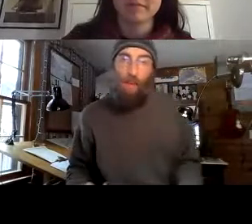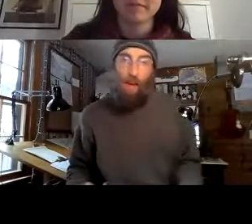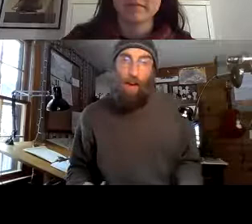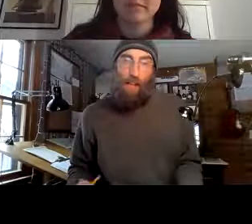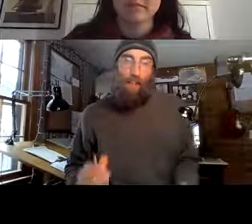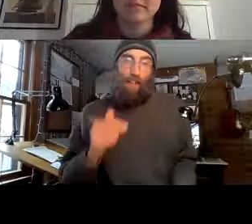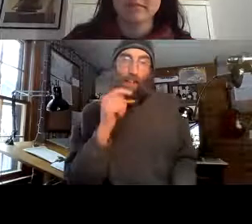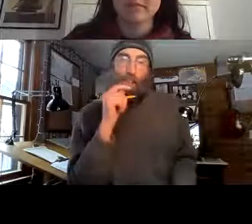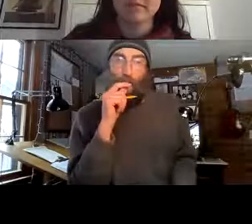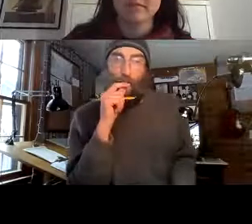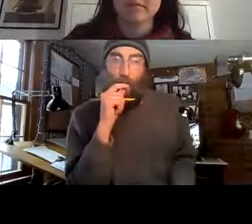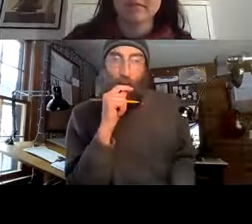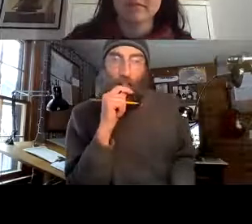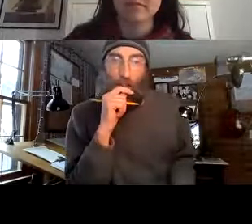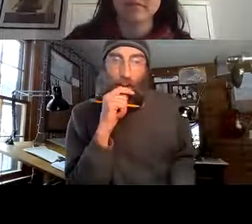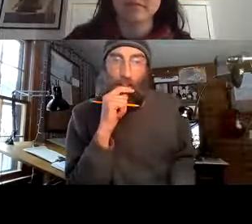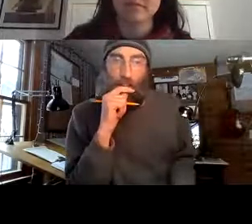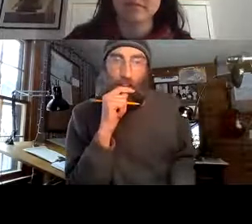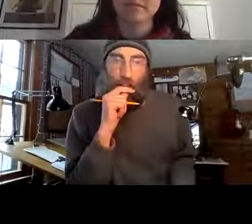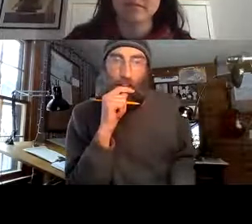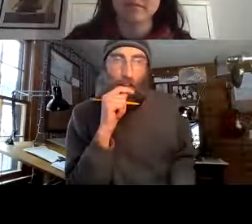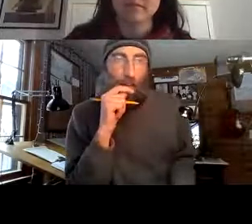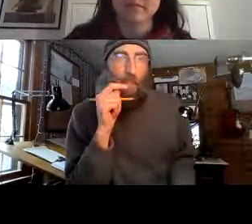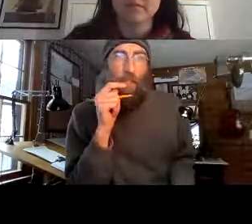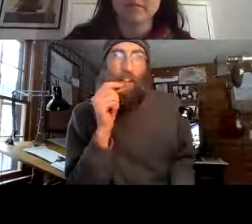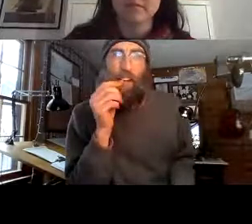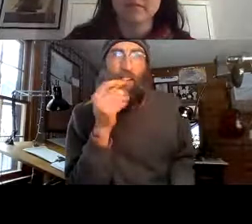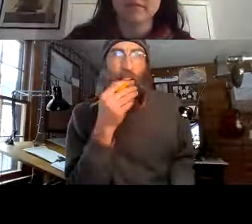from there, I, I looked around New England where I live, here in New Hampshire,